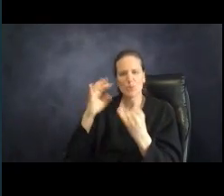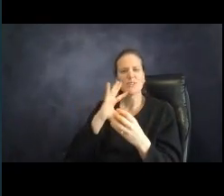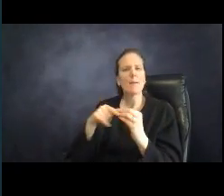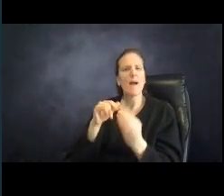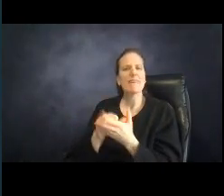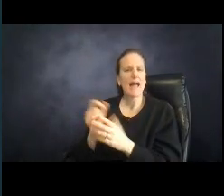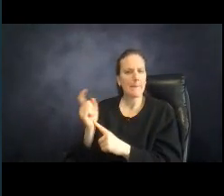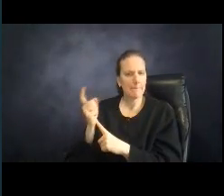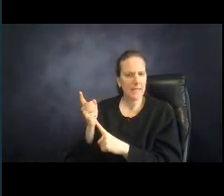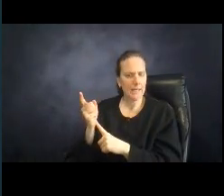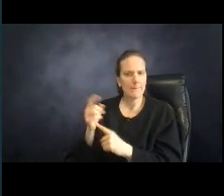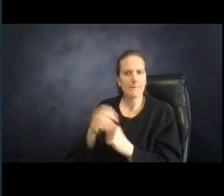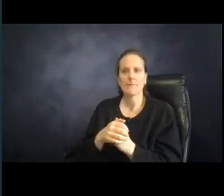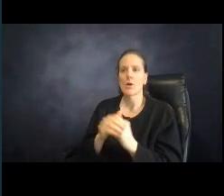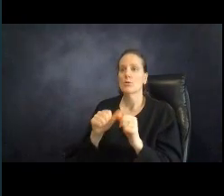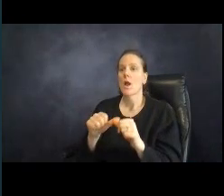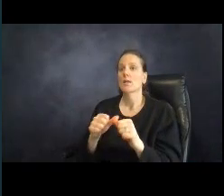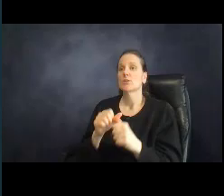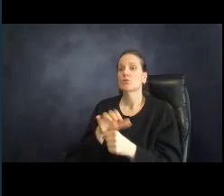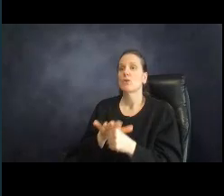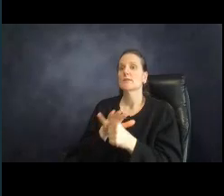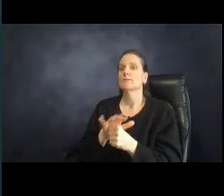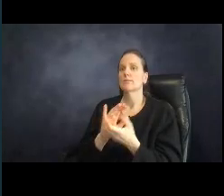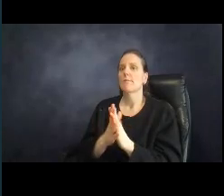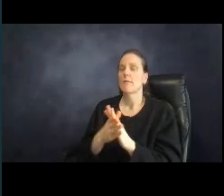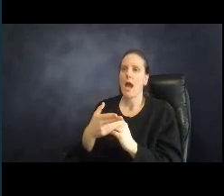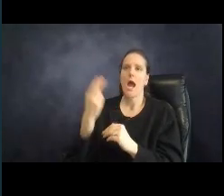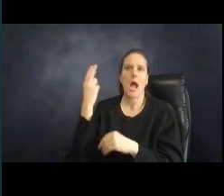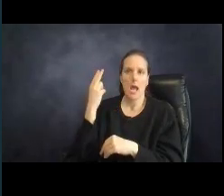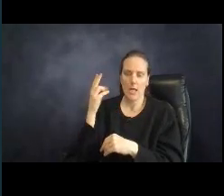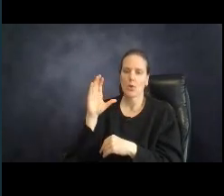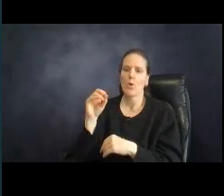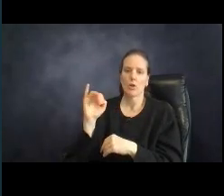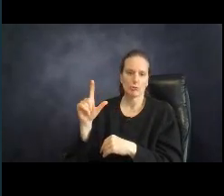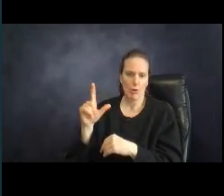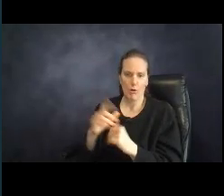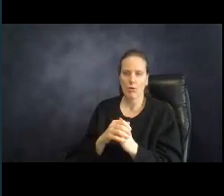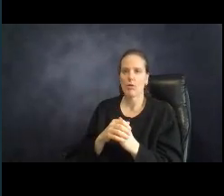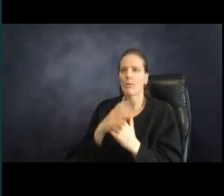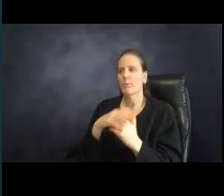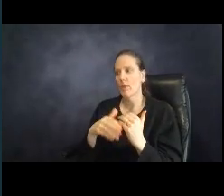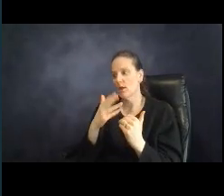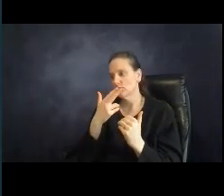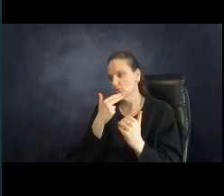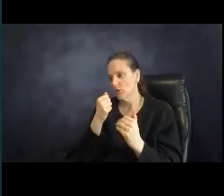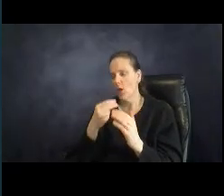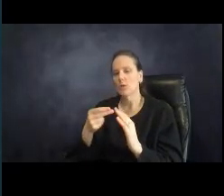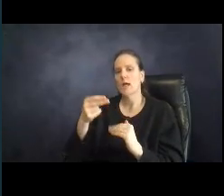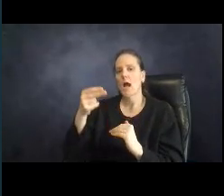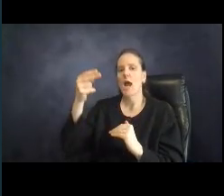We know that chronic stress leads to persistently high cortisol, so the blood sugar goes up and then you get insulin resistance.